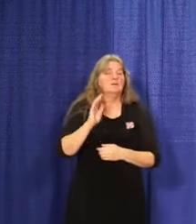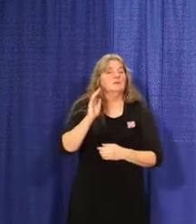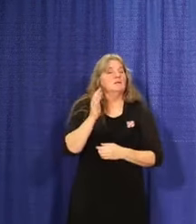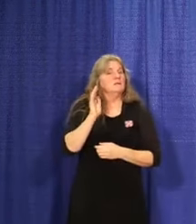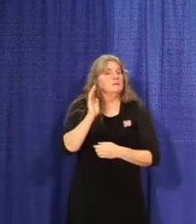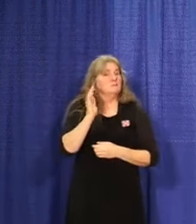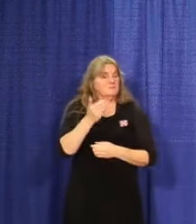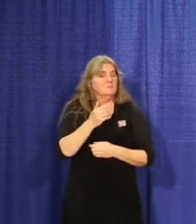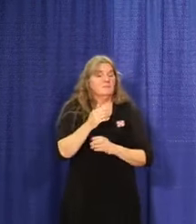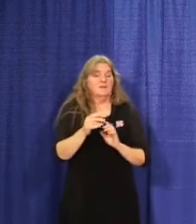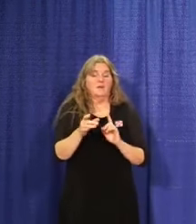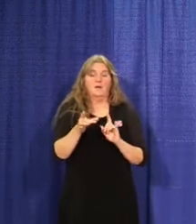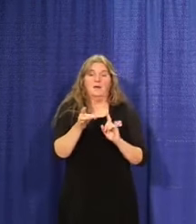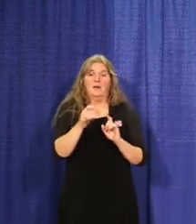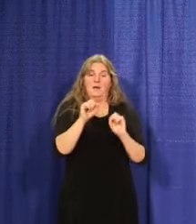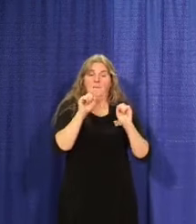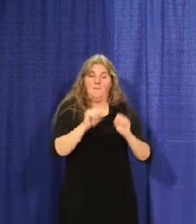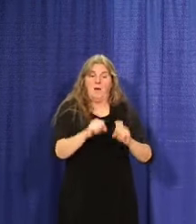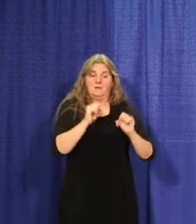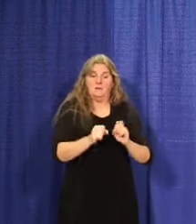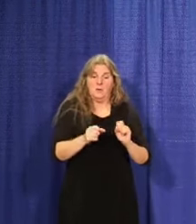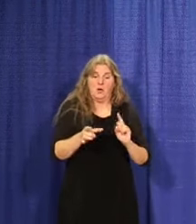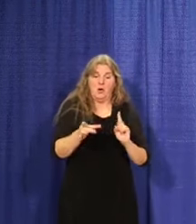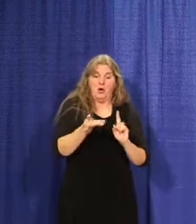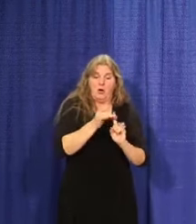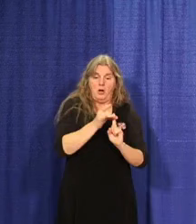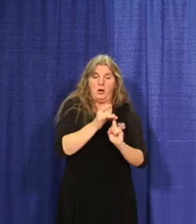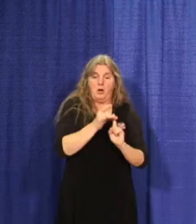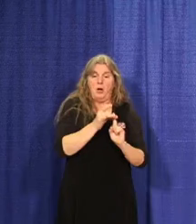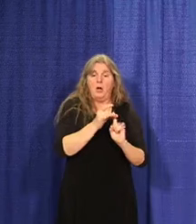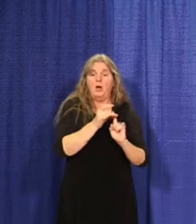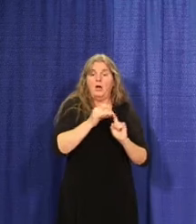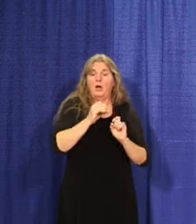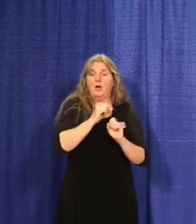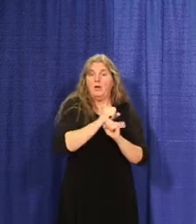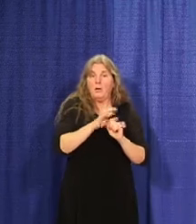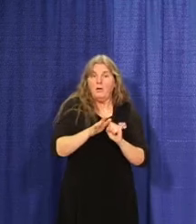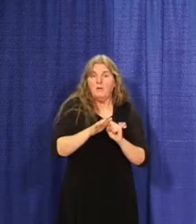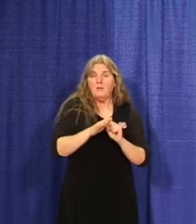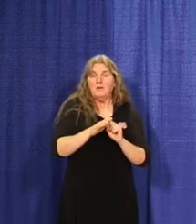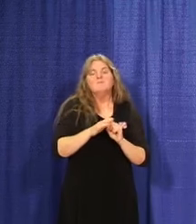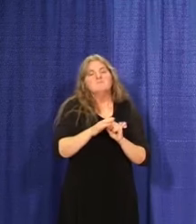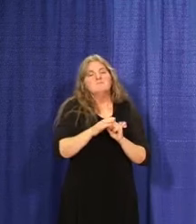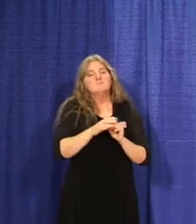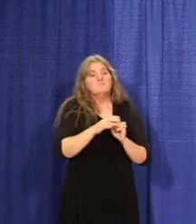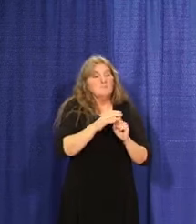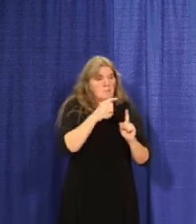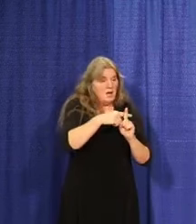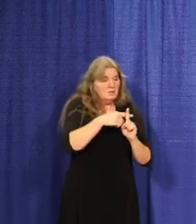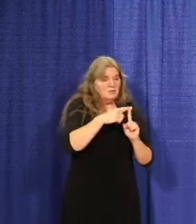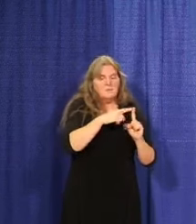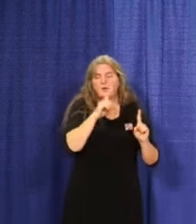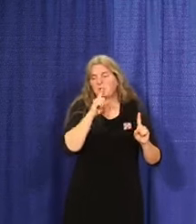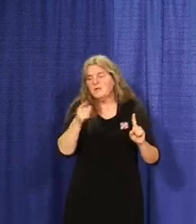tested as a possible positive on the gene expert machine has tested negative on follow-up testing at our referral labs